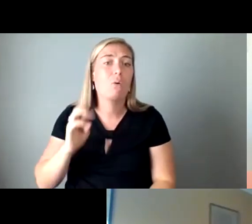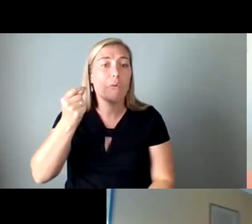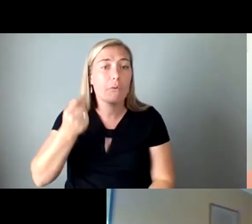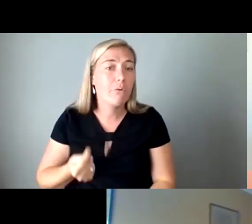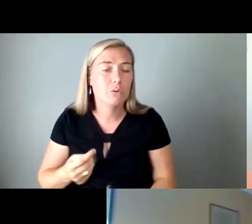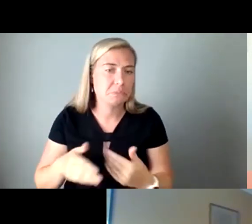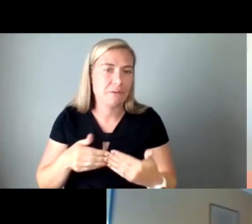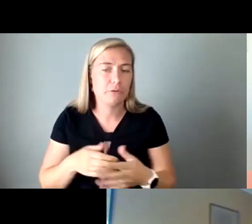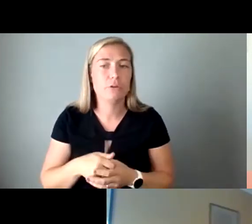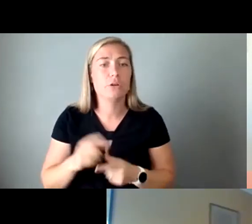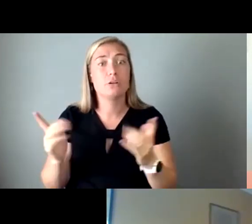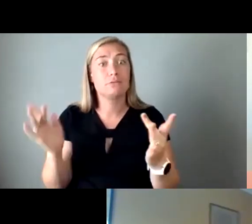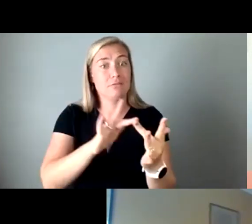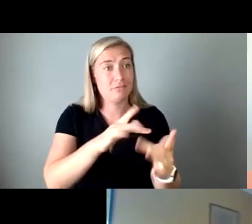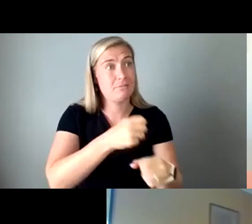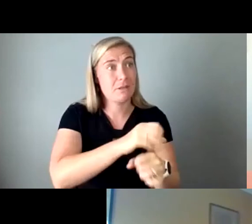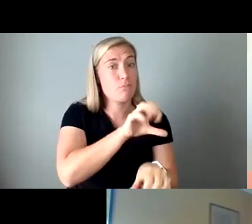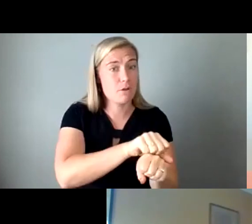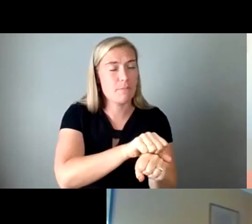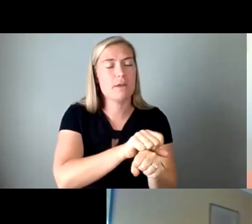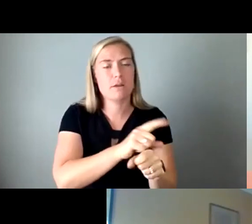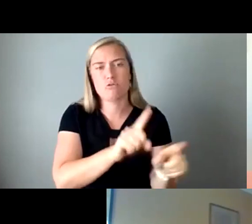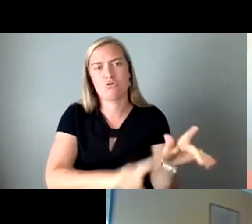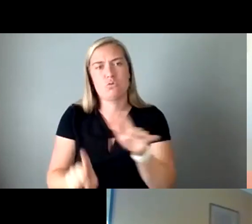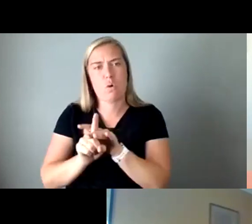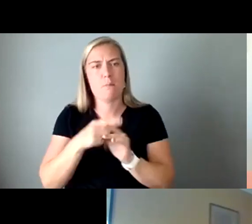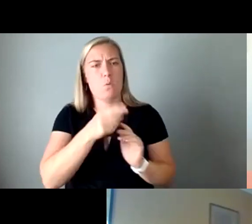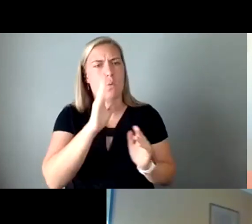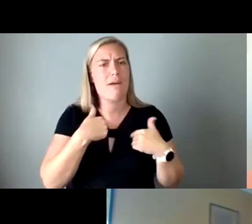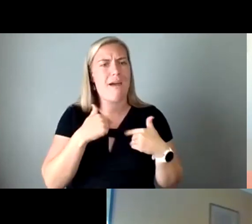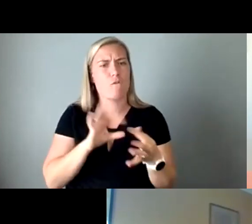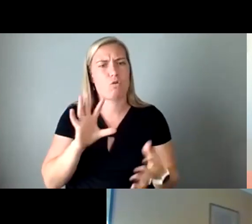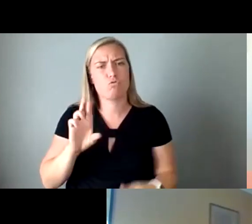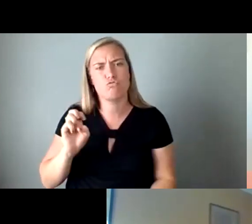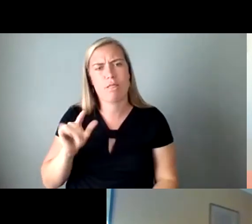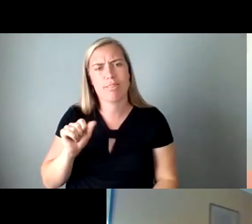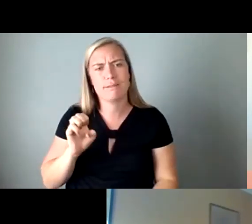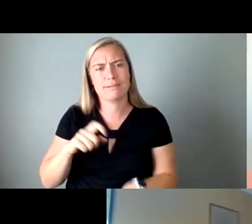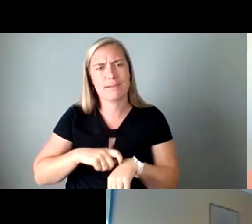show up, and you will have release time from work to go get that testing done. We will track that.